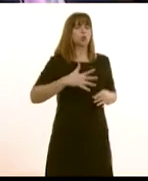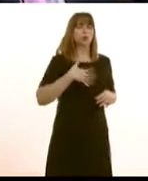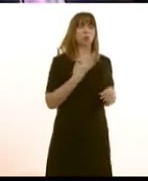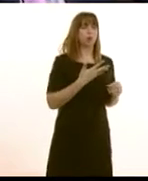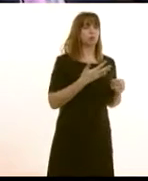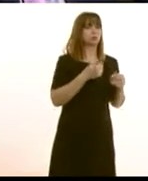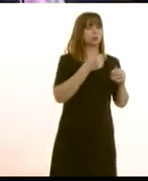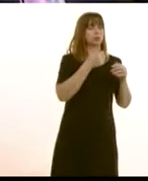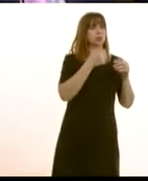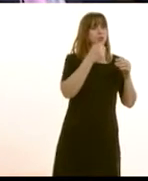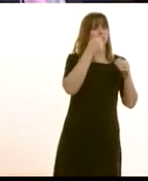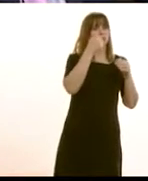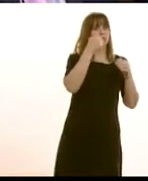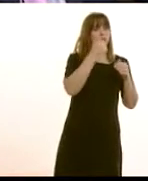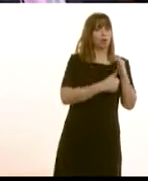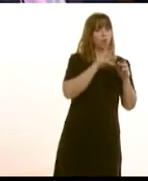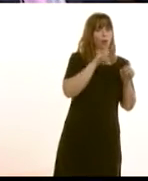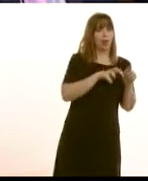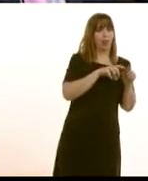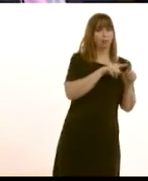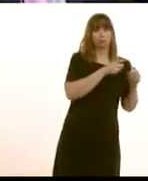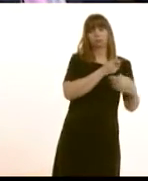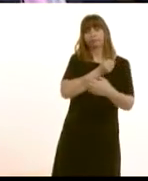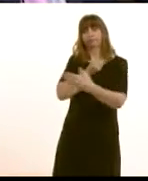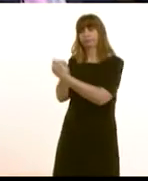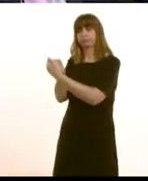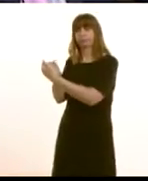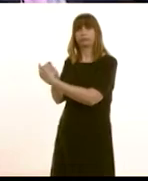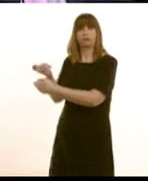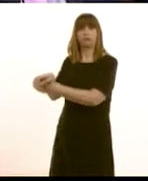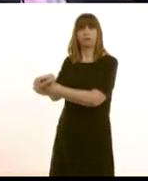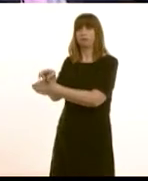in Wales and a terminus point in England and vice versa. Weíre more than happy to make